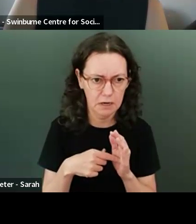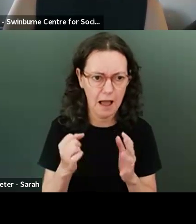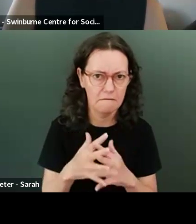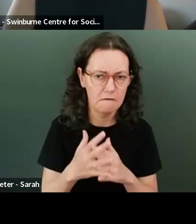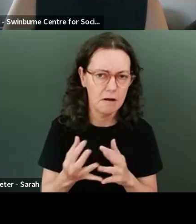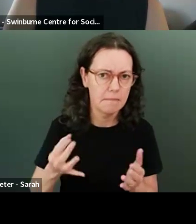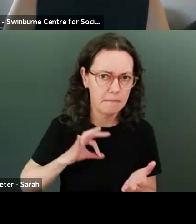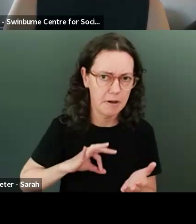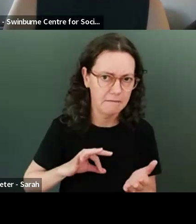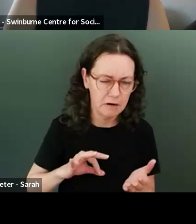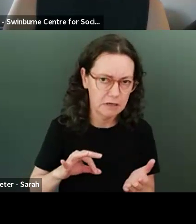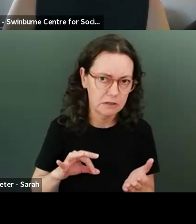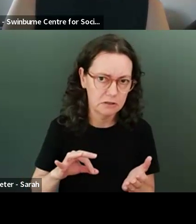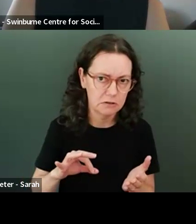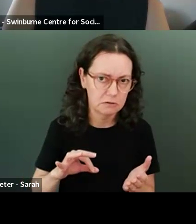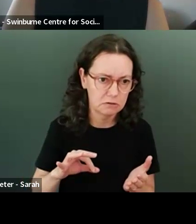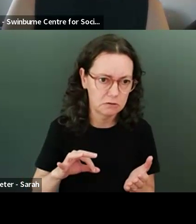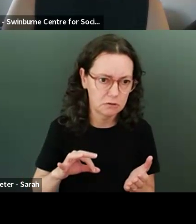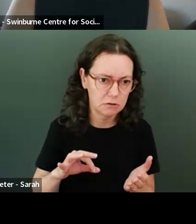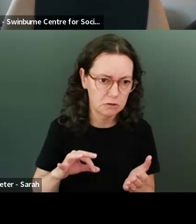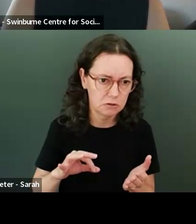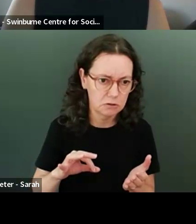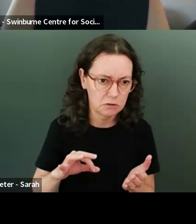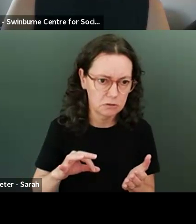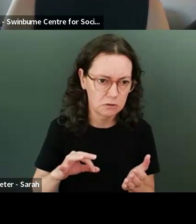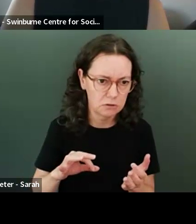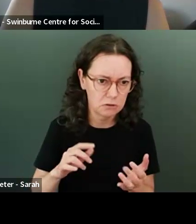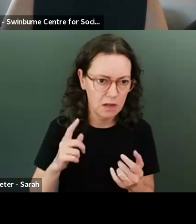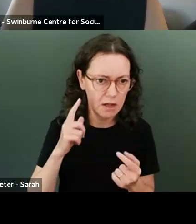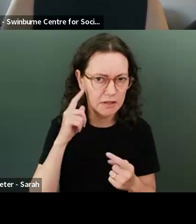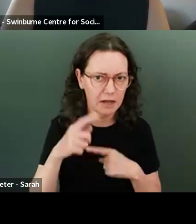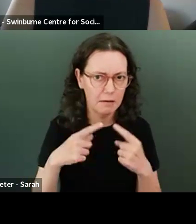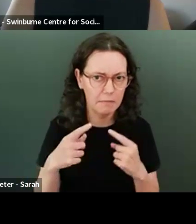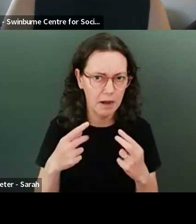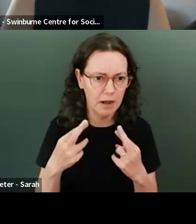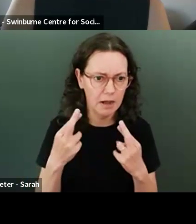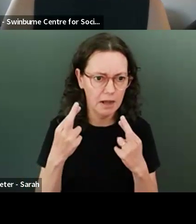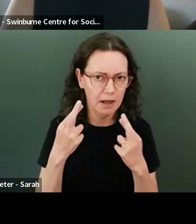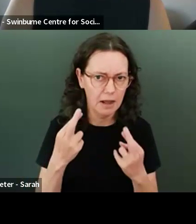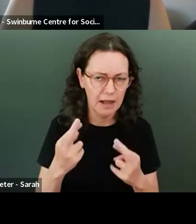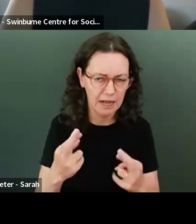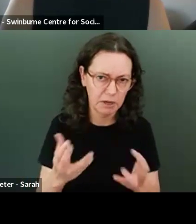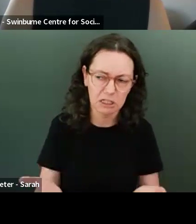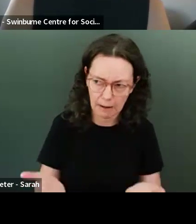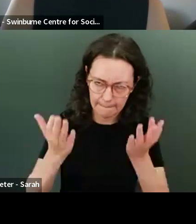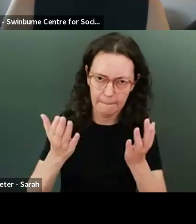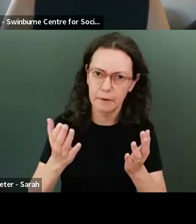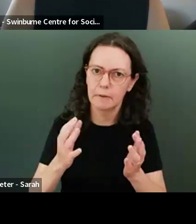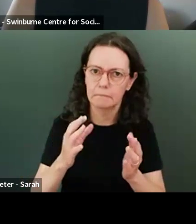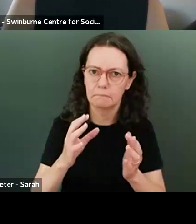in thinking about building expectations rather than lowering them